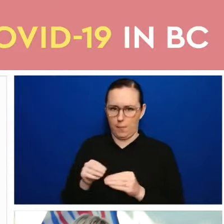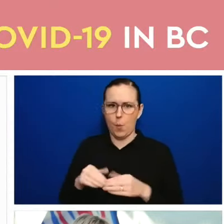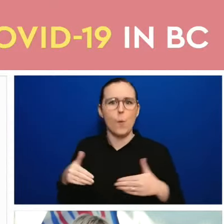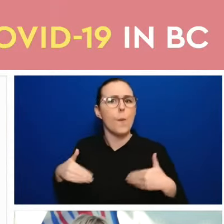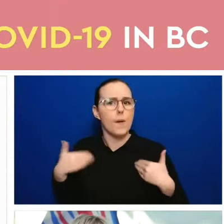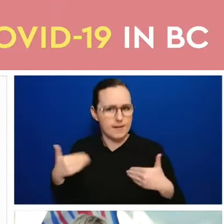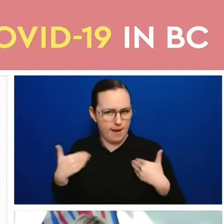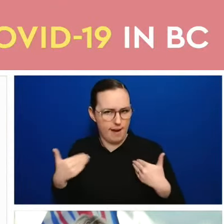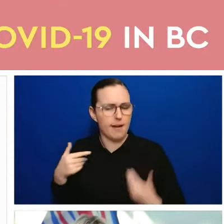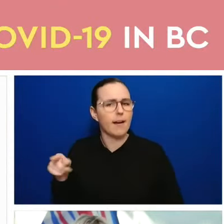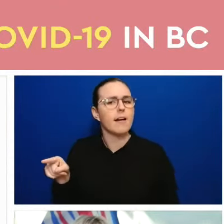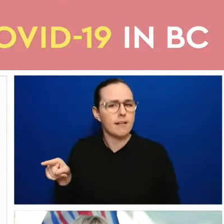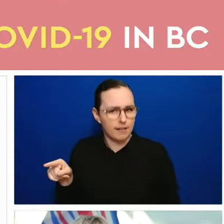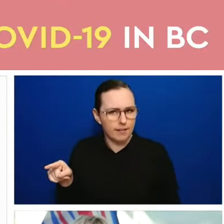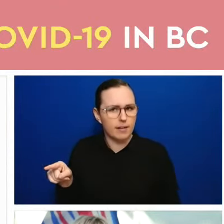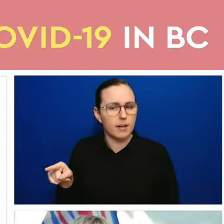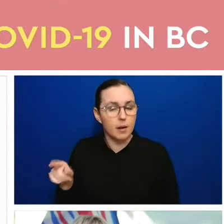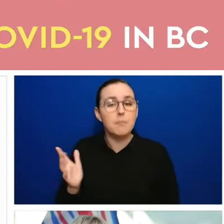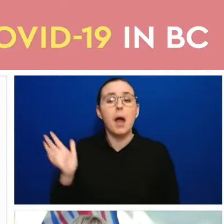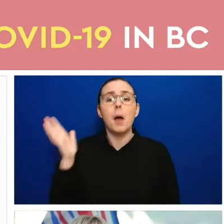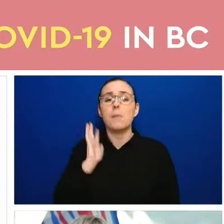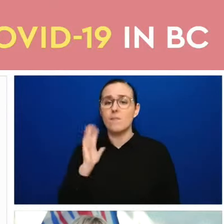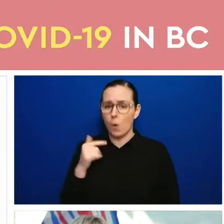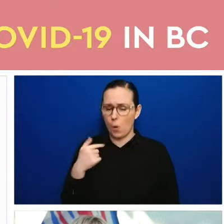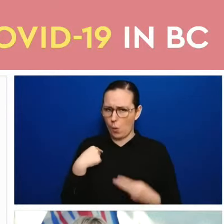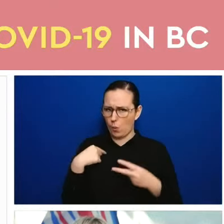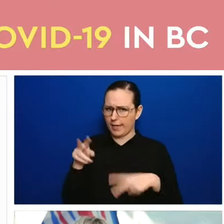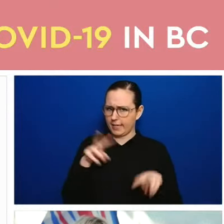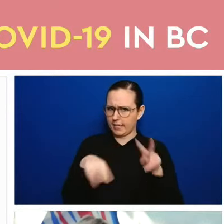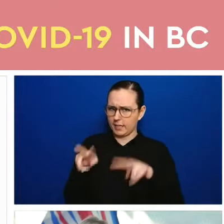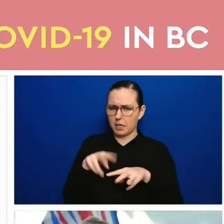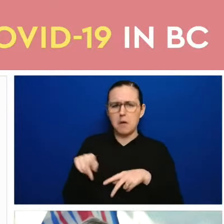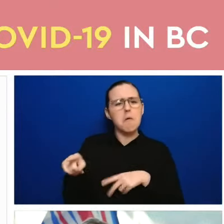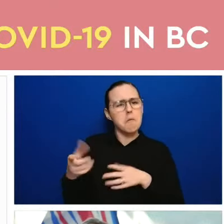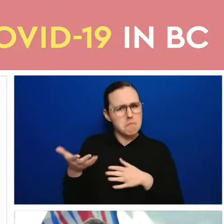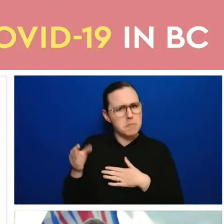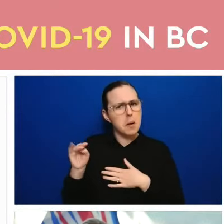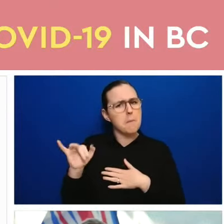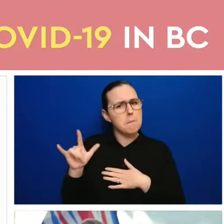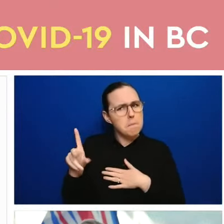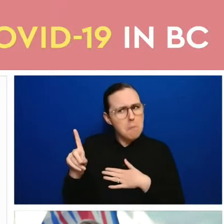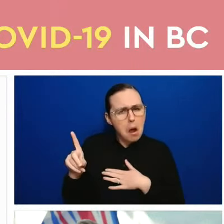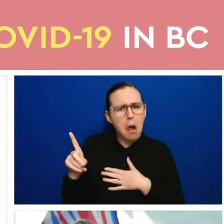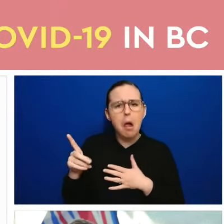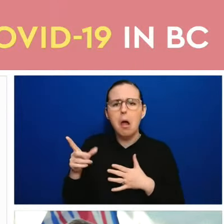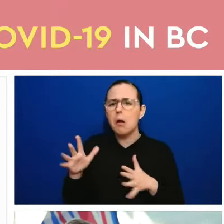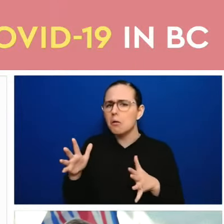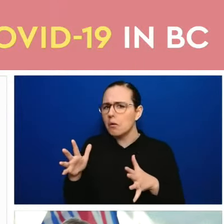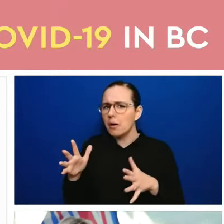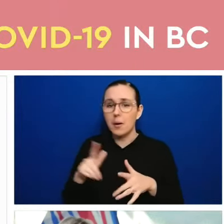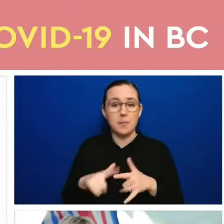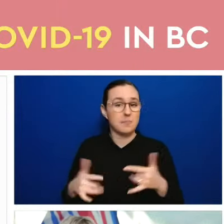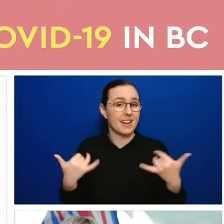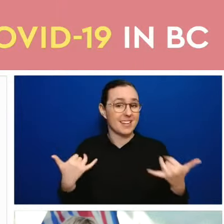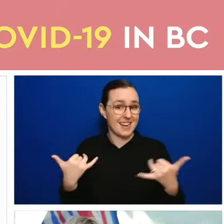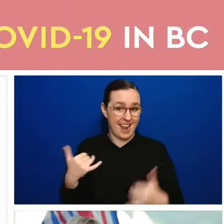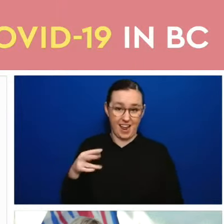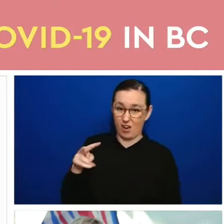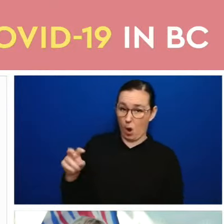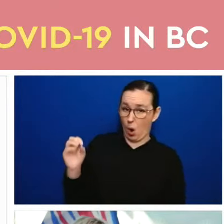So it was hard to tell if it was because people were youwas e younger. And vaccinated. Or because it was milder in and